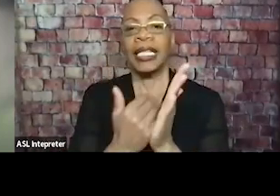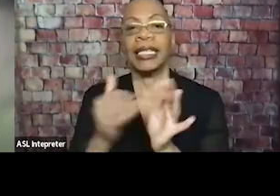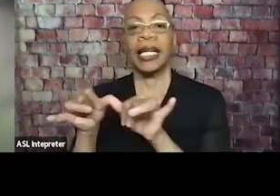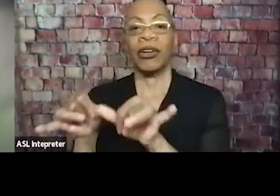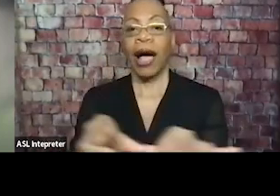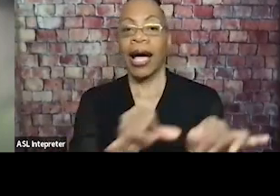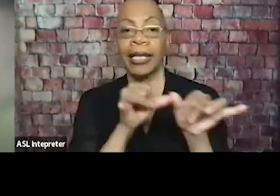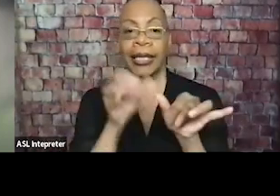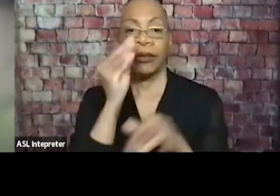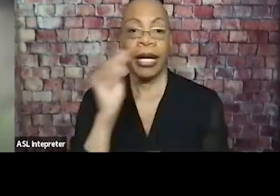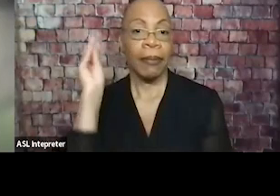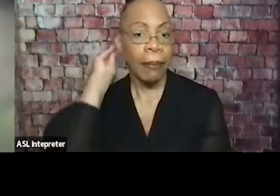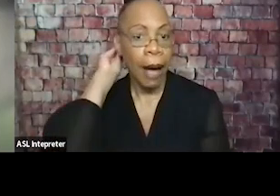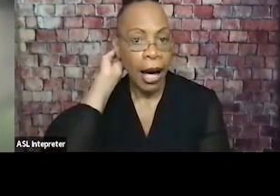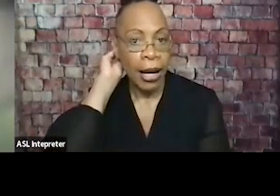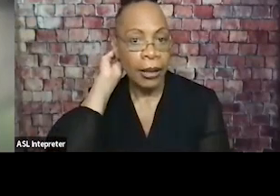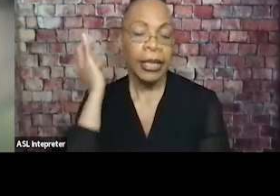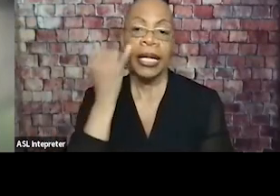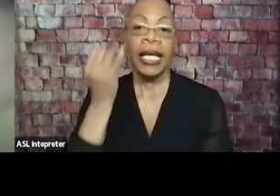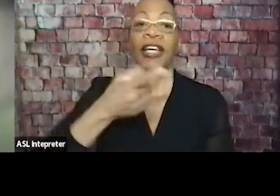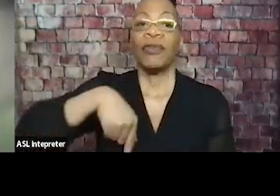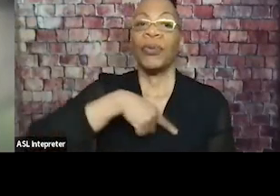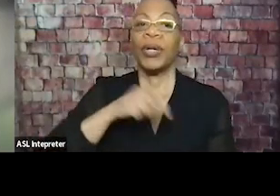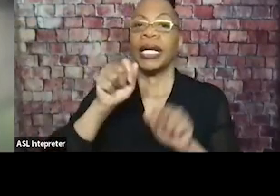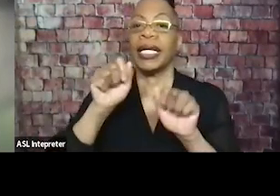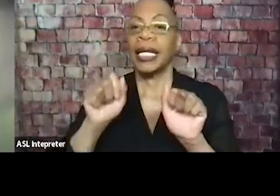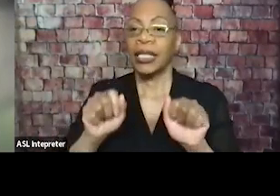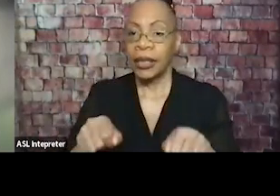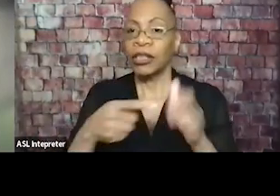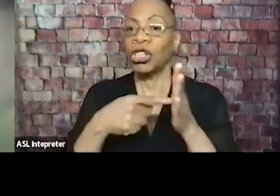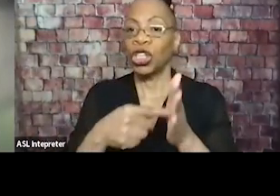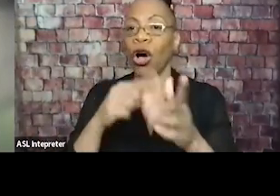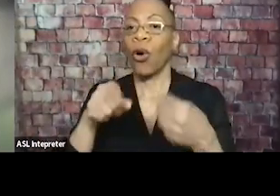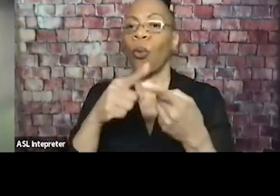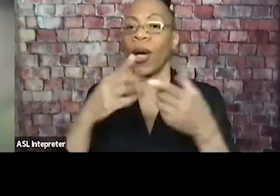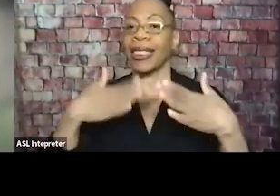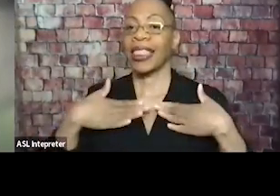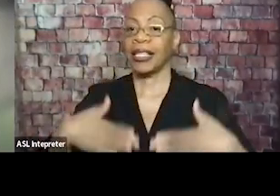If we can show that this, when the symptoms first started, was there an event